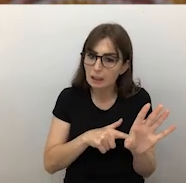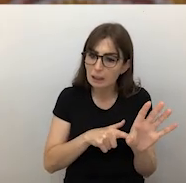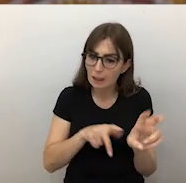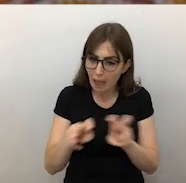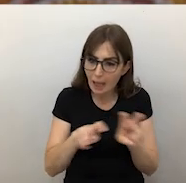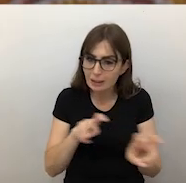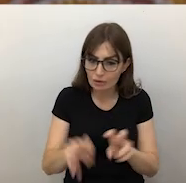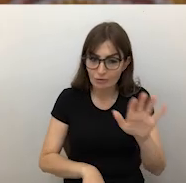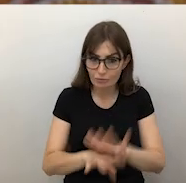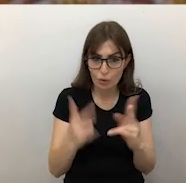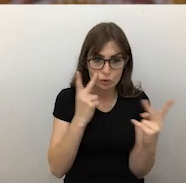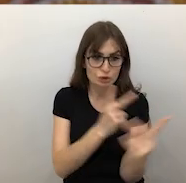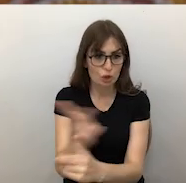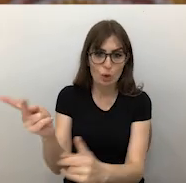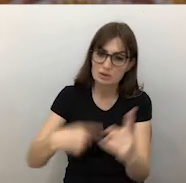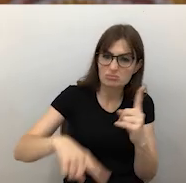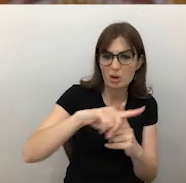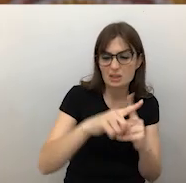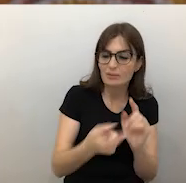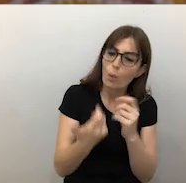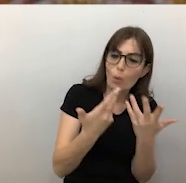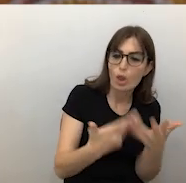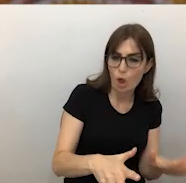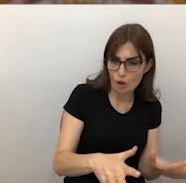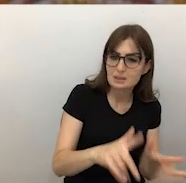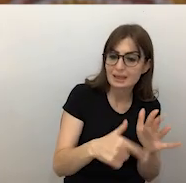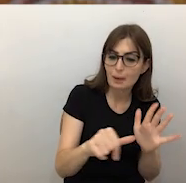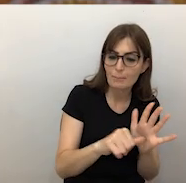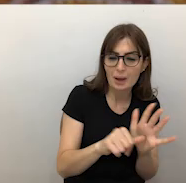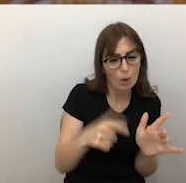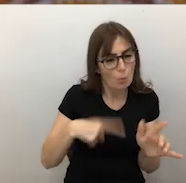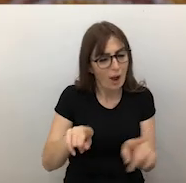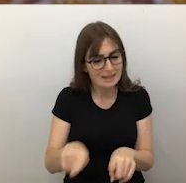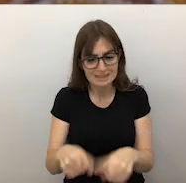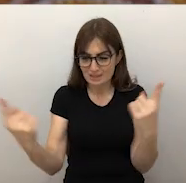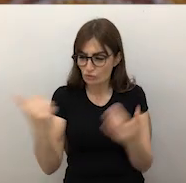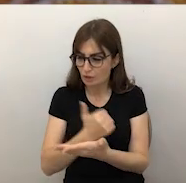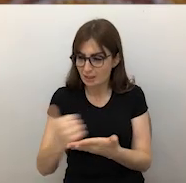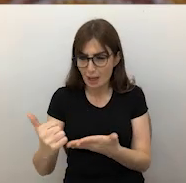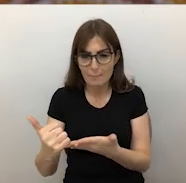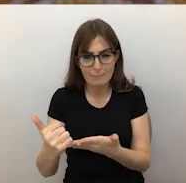provided by operating activities represents the net cash surplus or deficit, why isn't it the same number